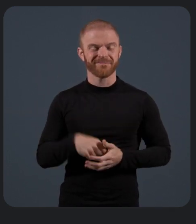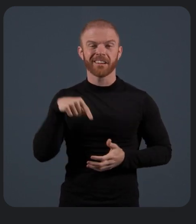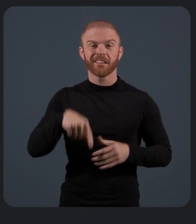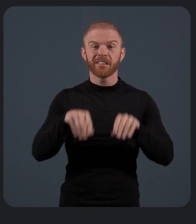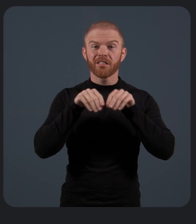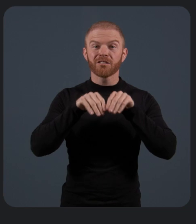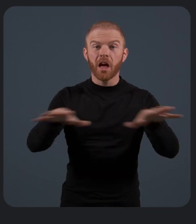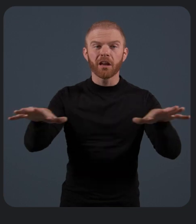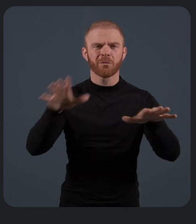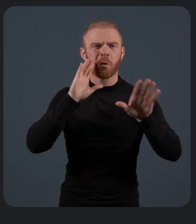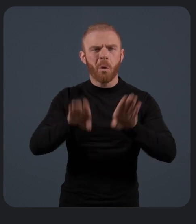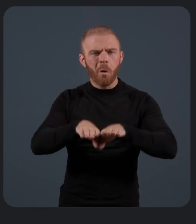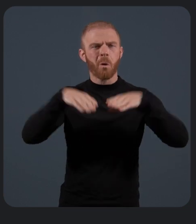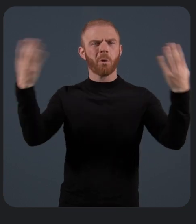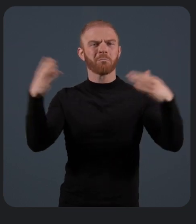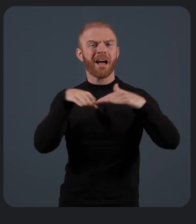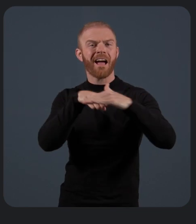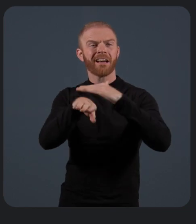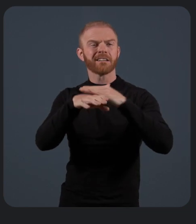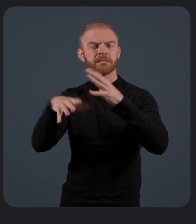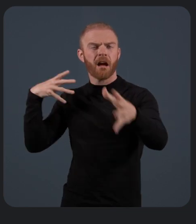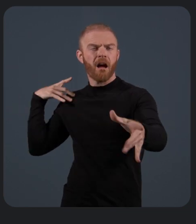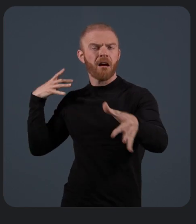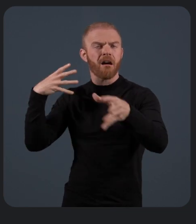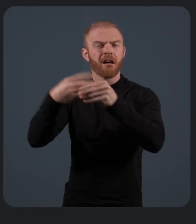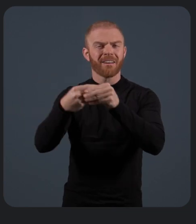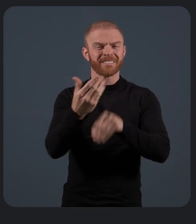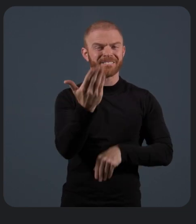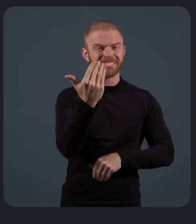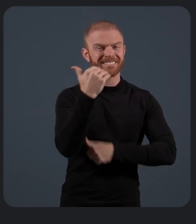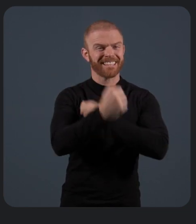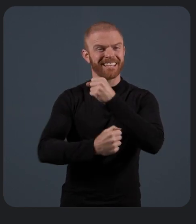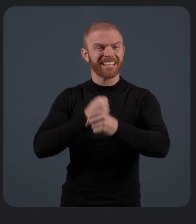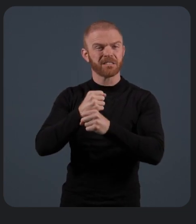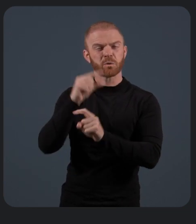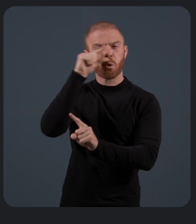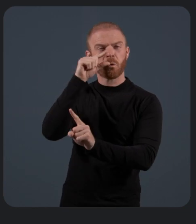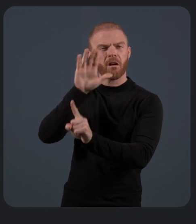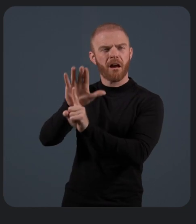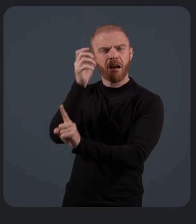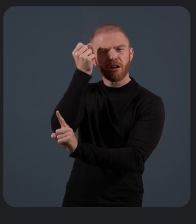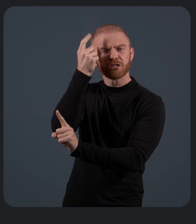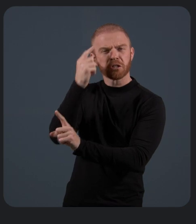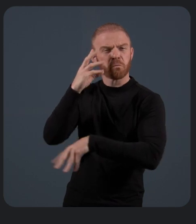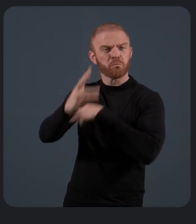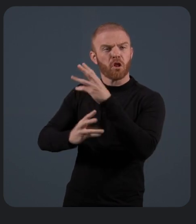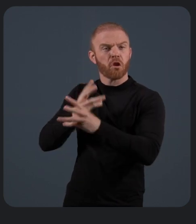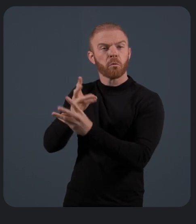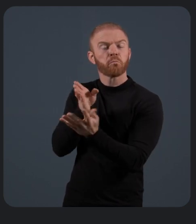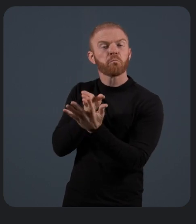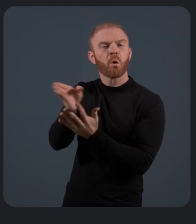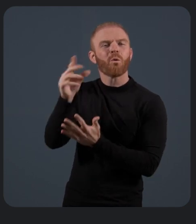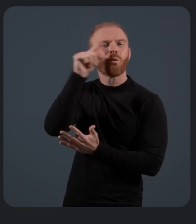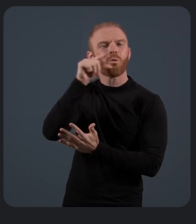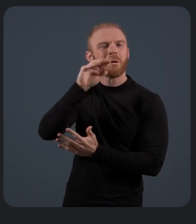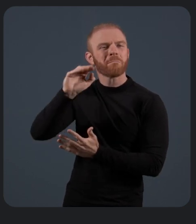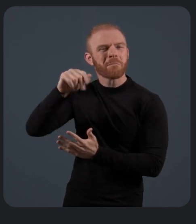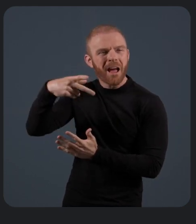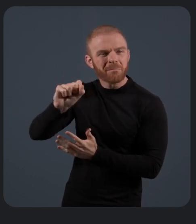This launch opens up access to nearly 15 years of Google's experience through Google Maps with an API